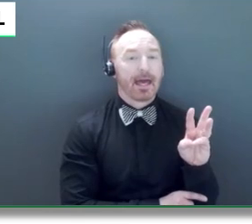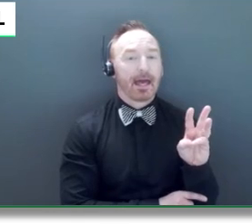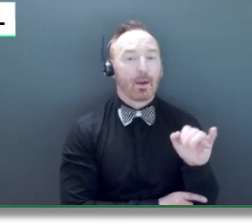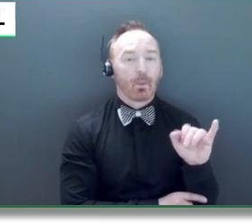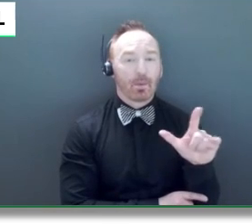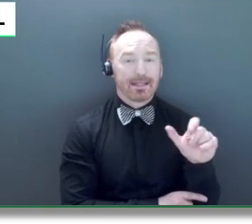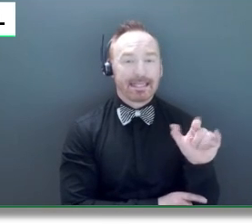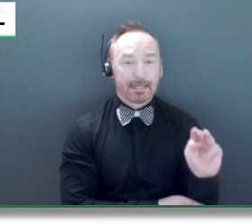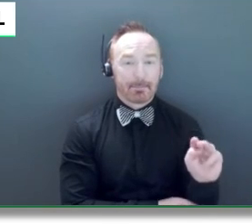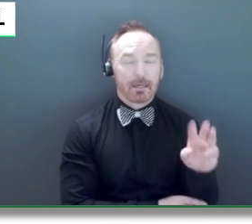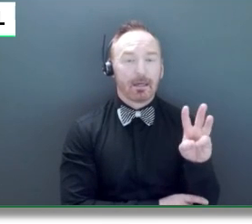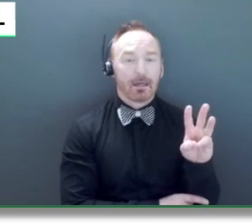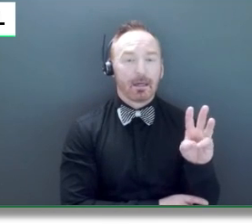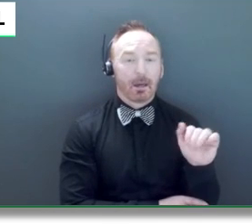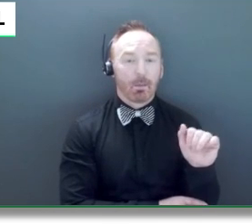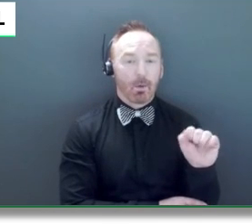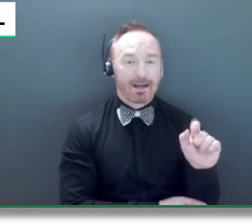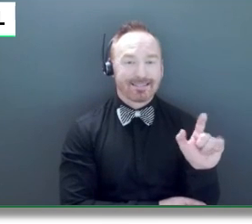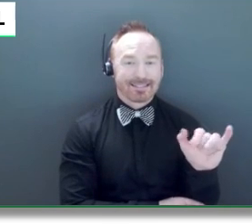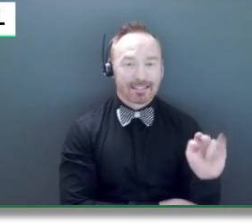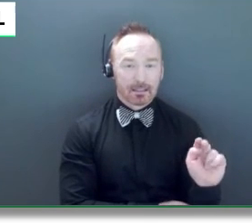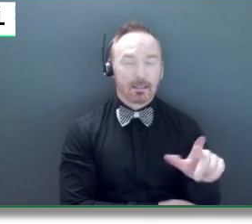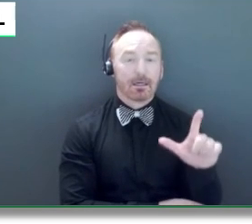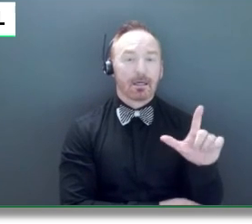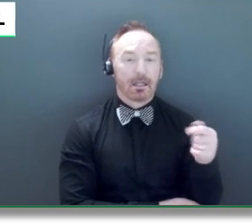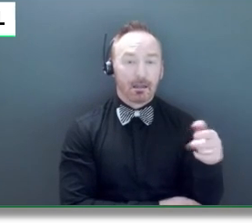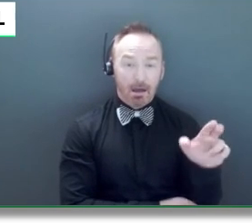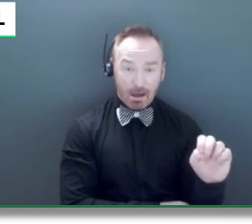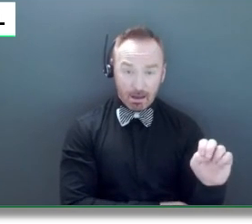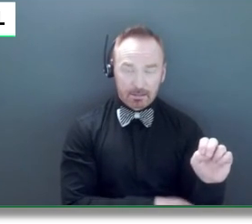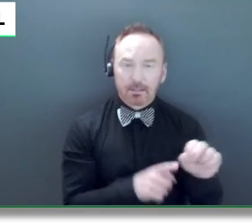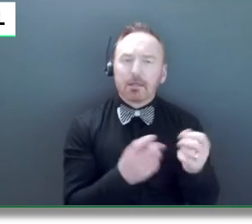of our clients participate in that facility and even